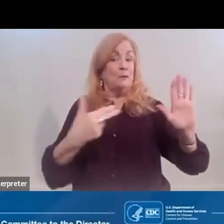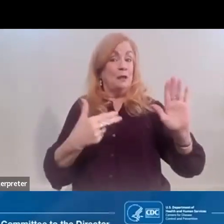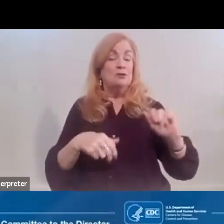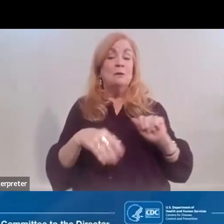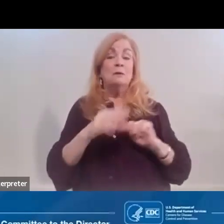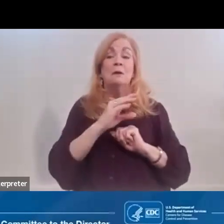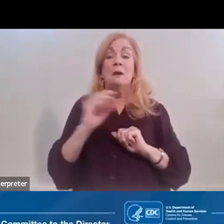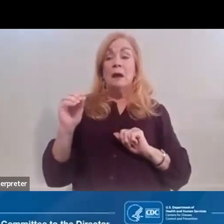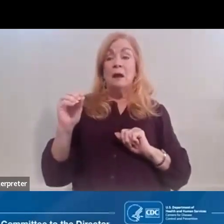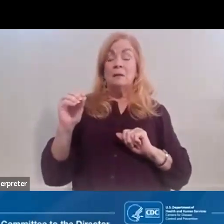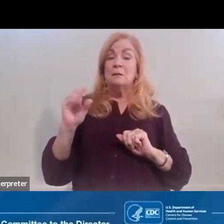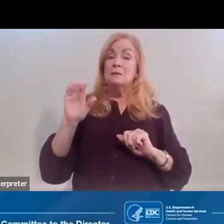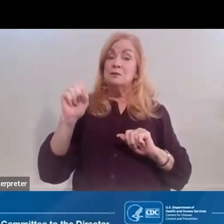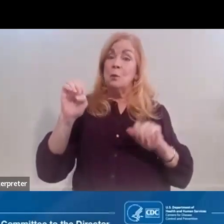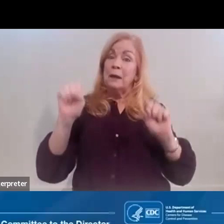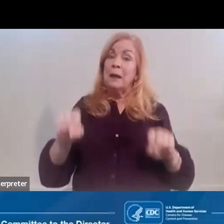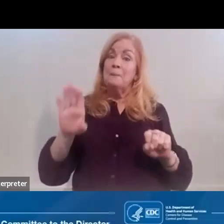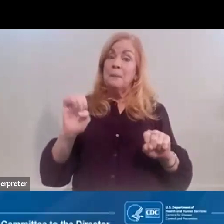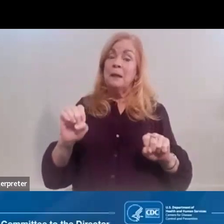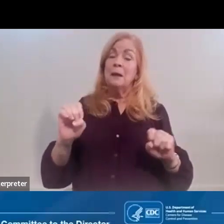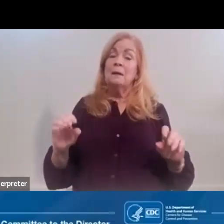where people felt we didn't have that kind of capability.